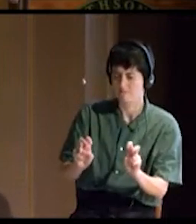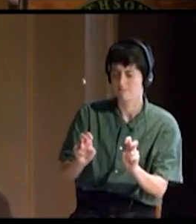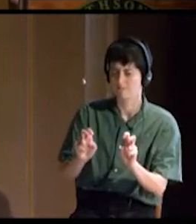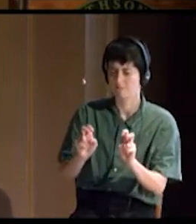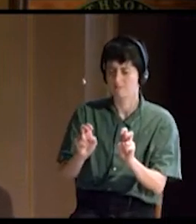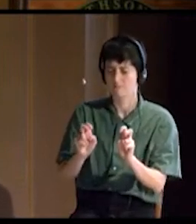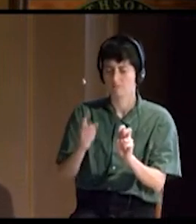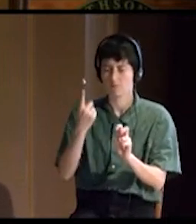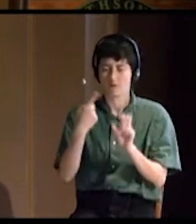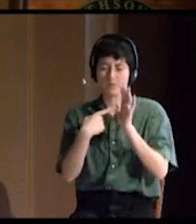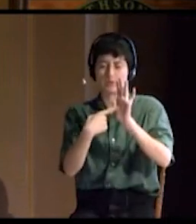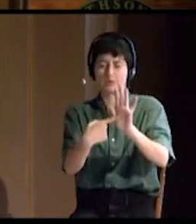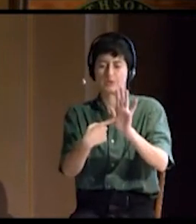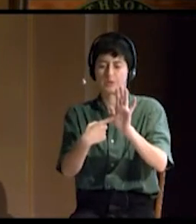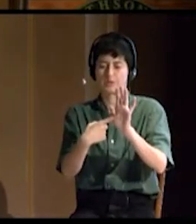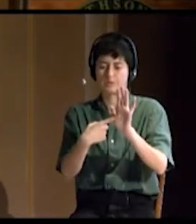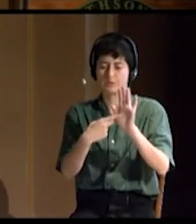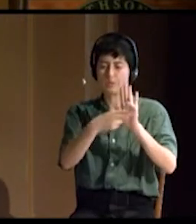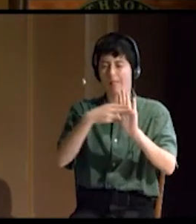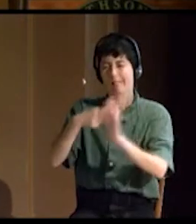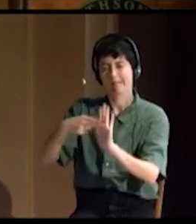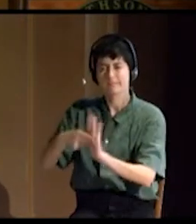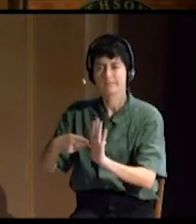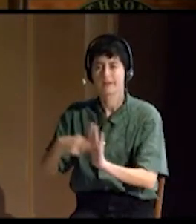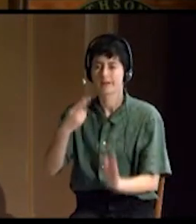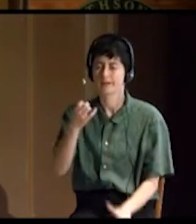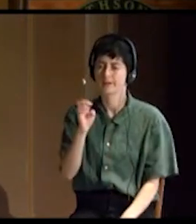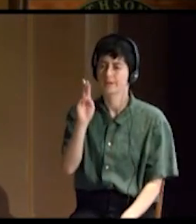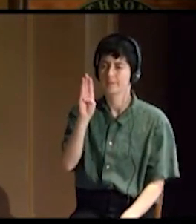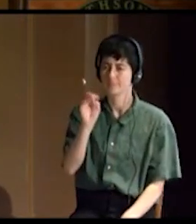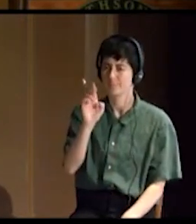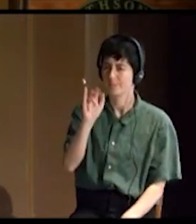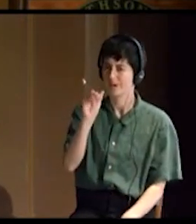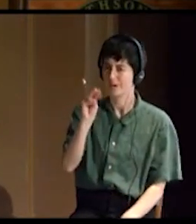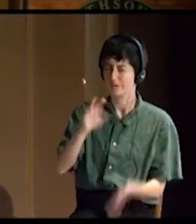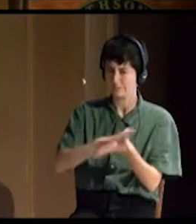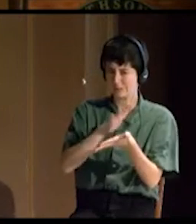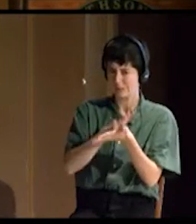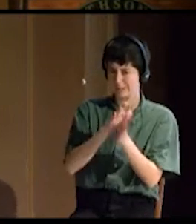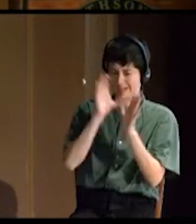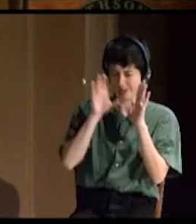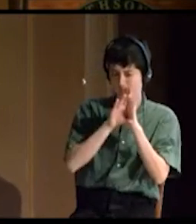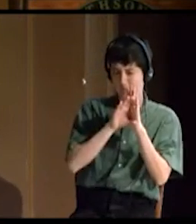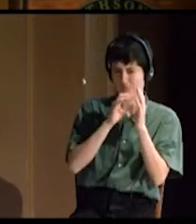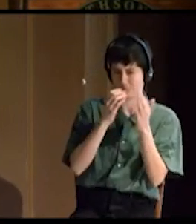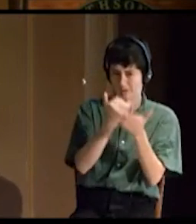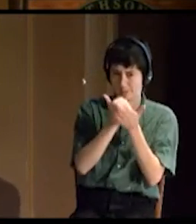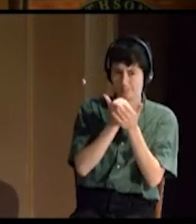to test phylogenetic hypotheses. On recent timescales, it can be easy to track the morphological features